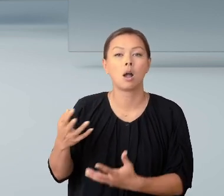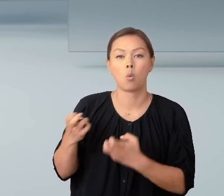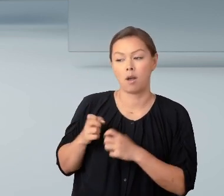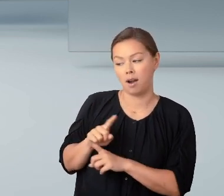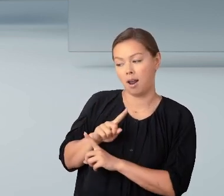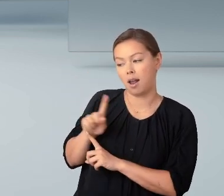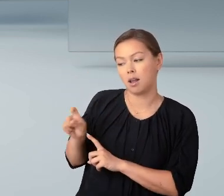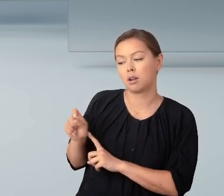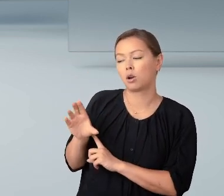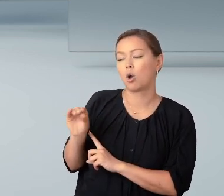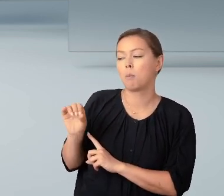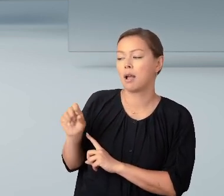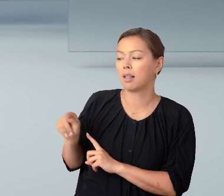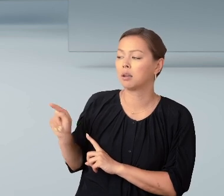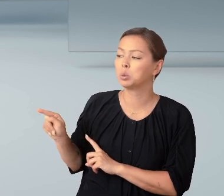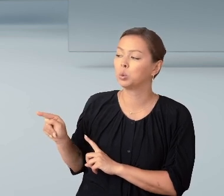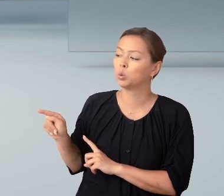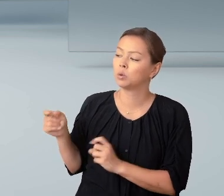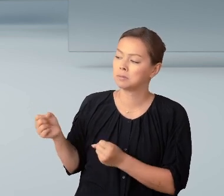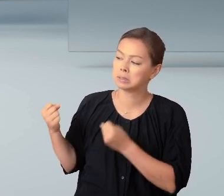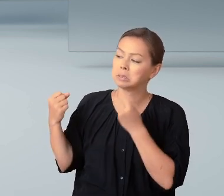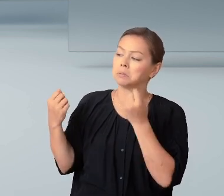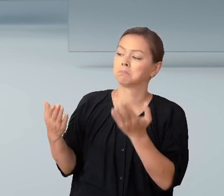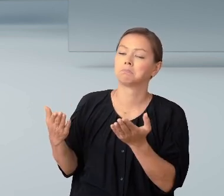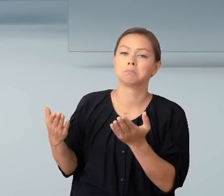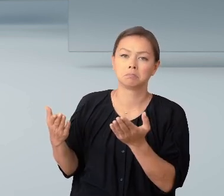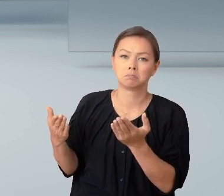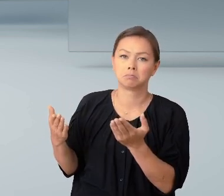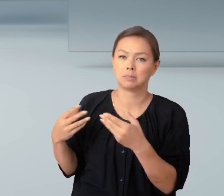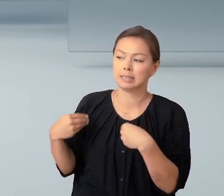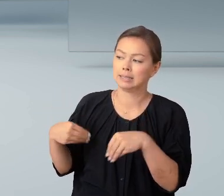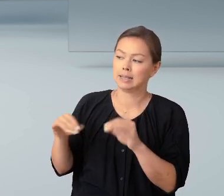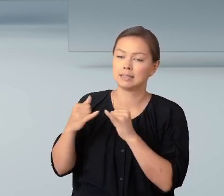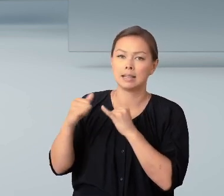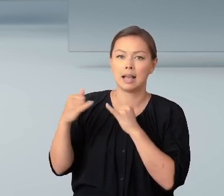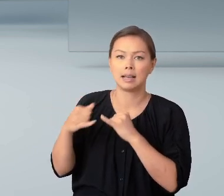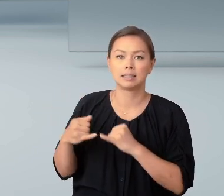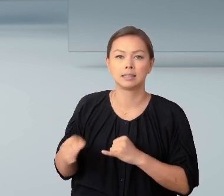I'm gonna have Copilot suggest sales lines based on previous